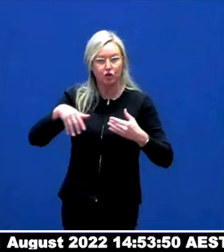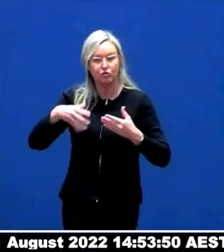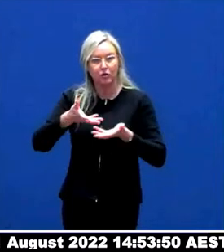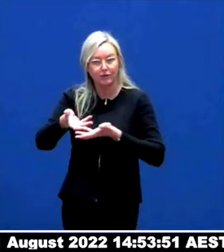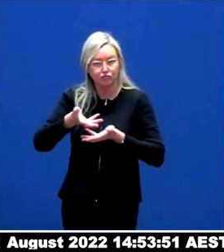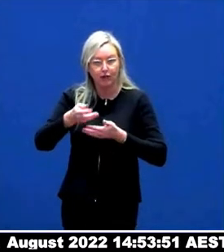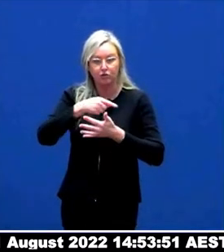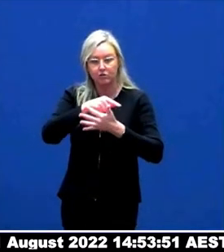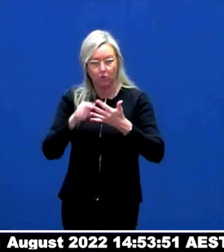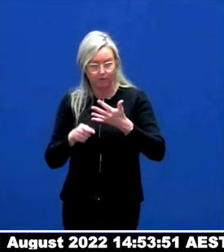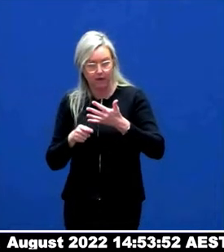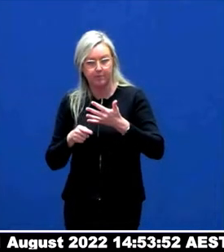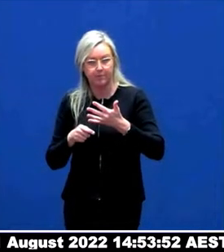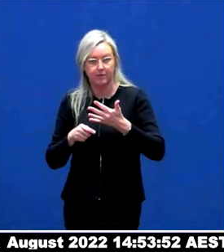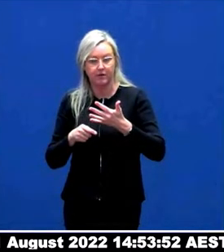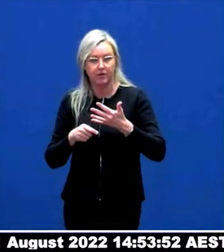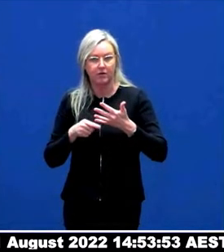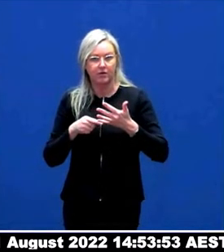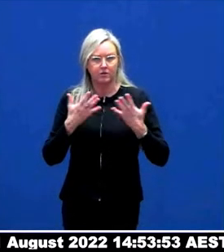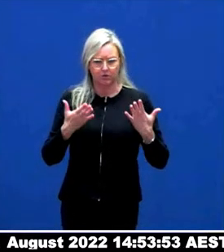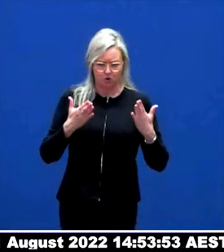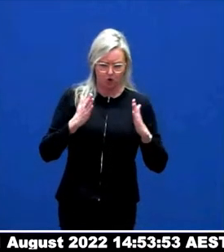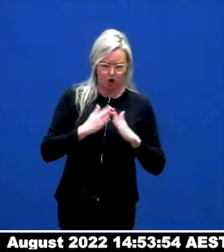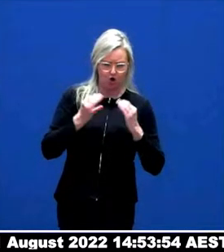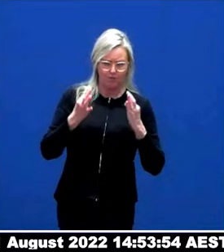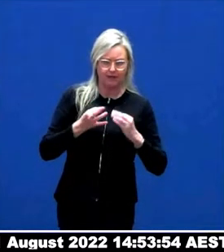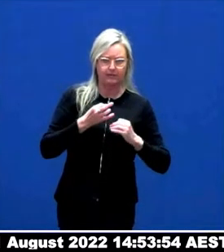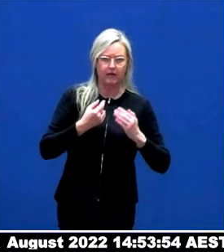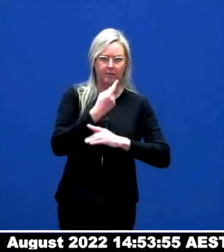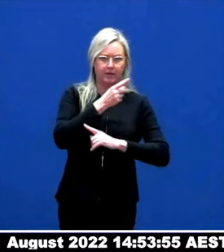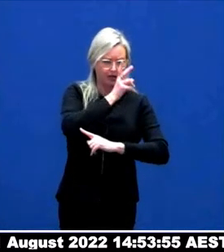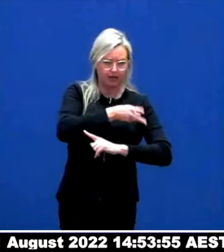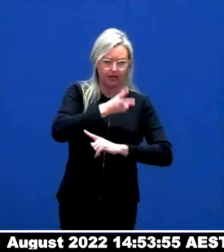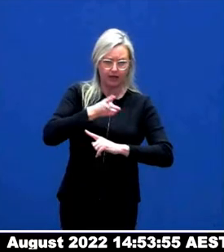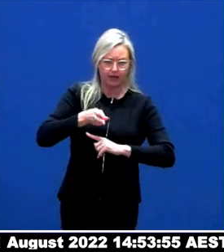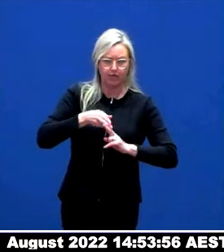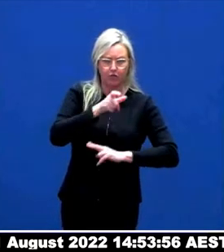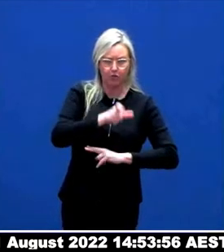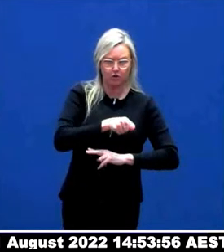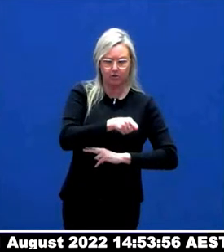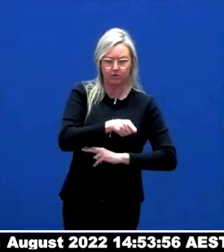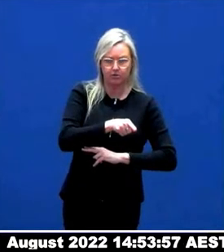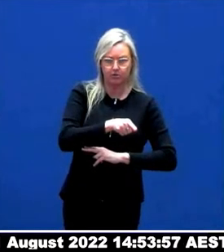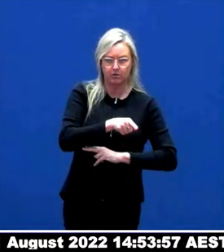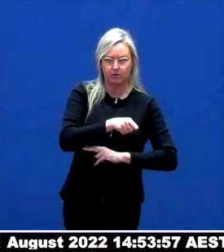So, homelessness, repeated homelessness, can provide, I think you say, as part of a